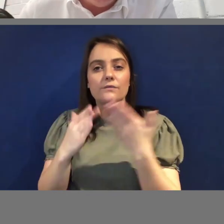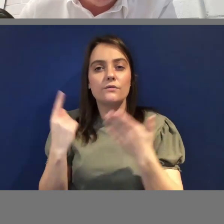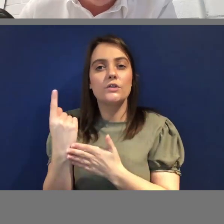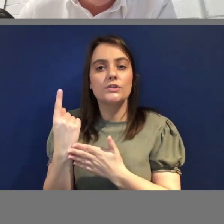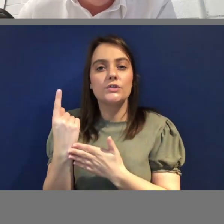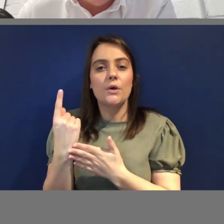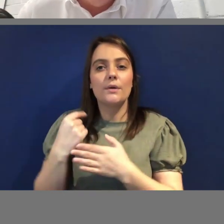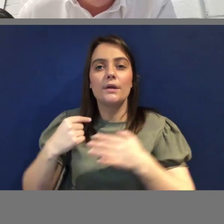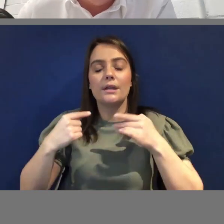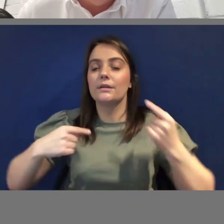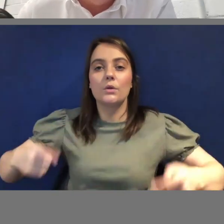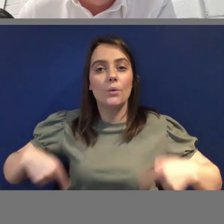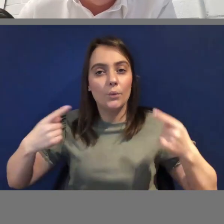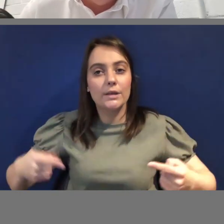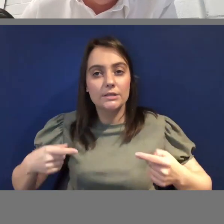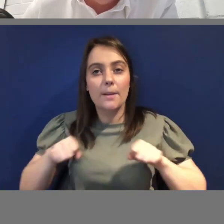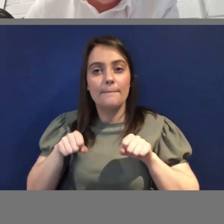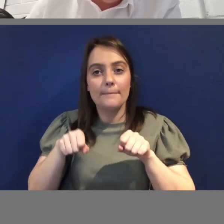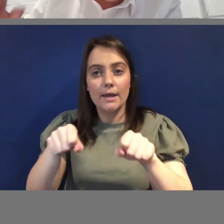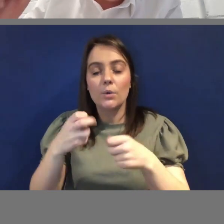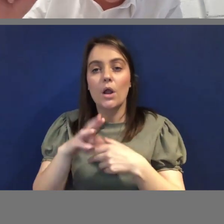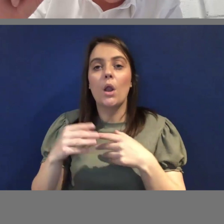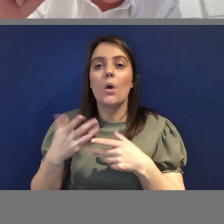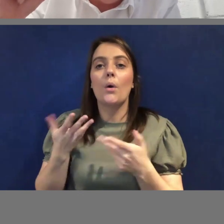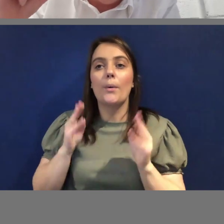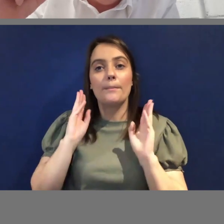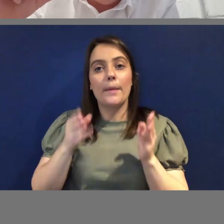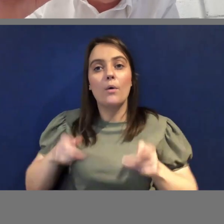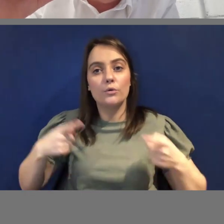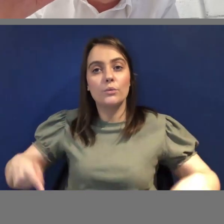wheelchair or in a manual wheelchair and stuff like that as well because remember the wheels on